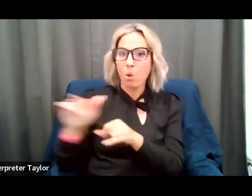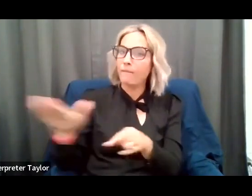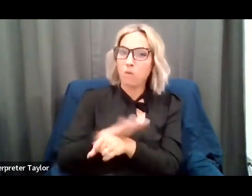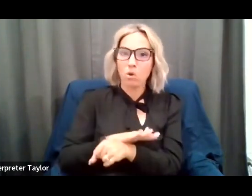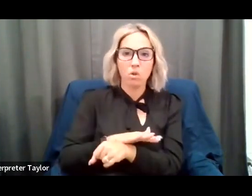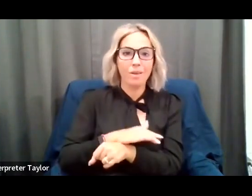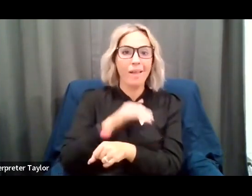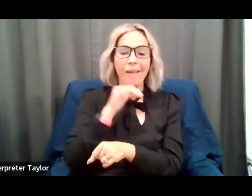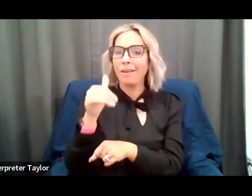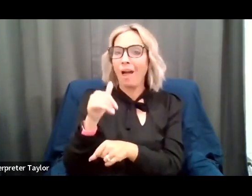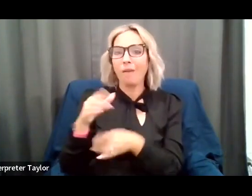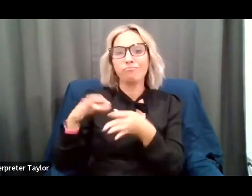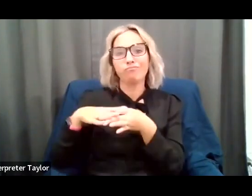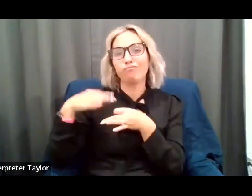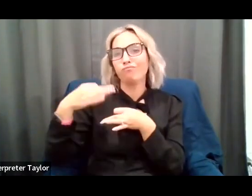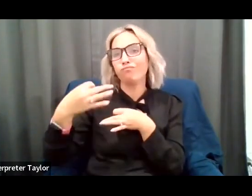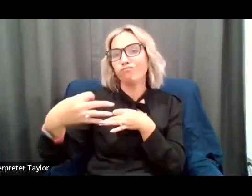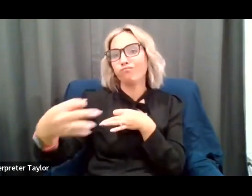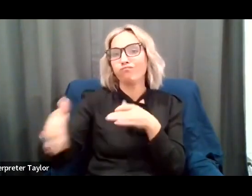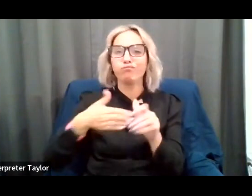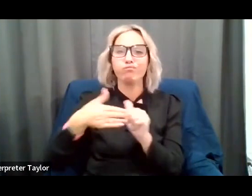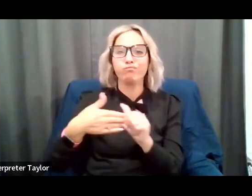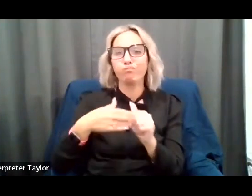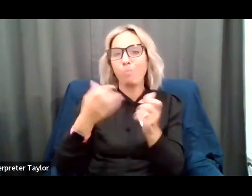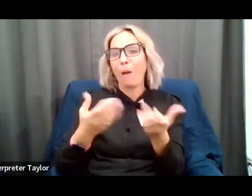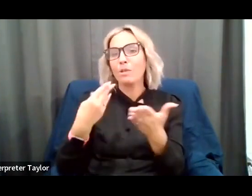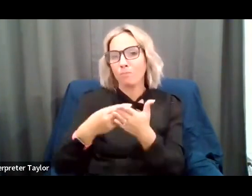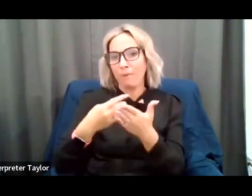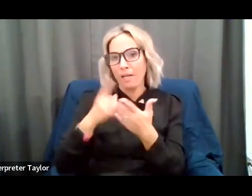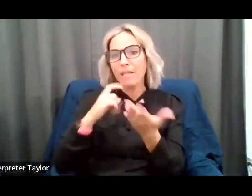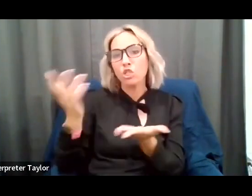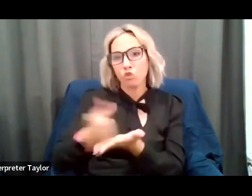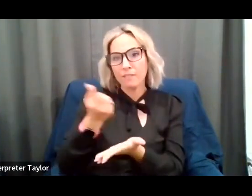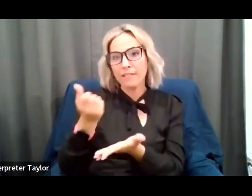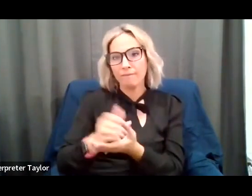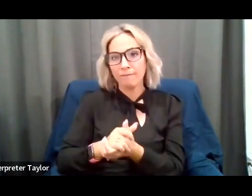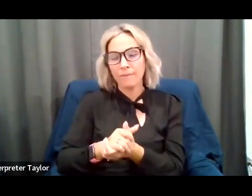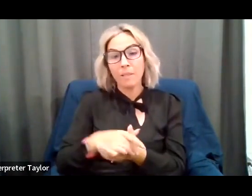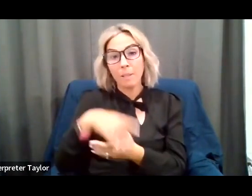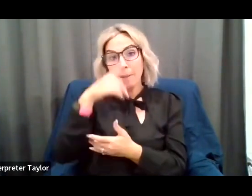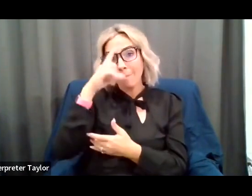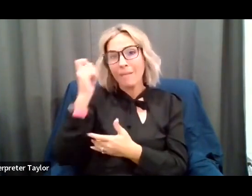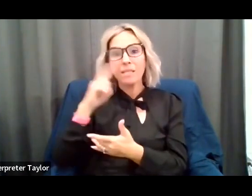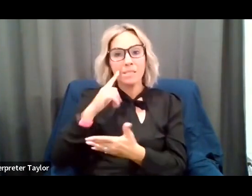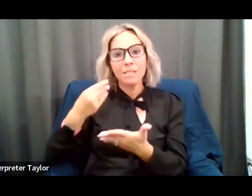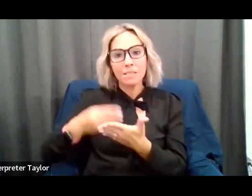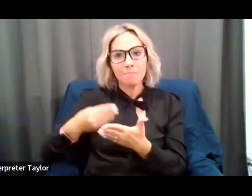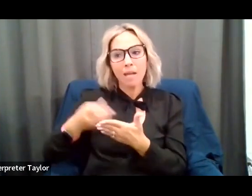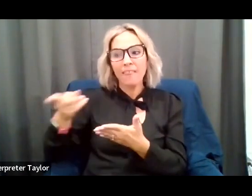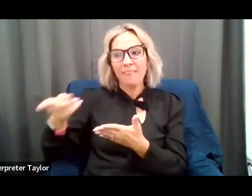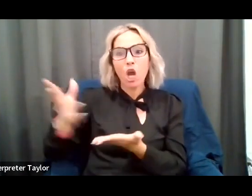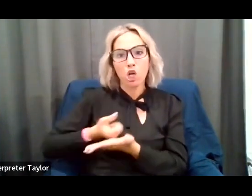around with how much employees should be receiving. Because those are wages that were earned.